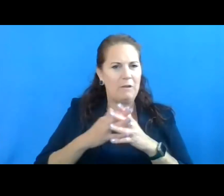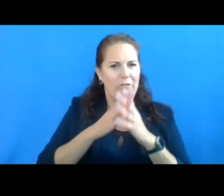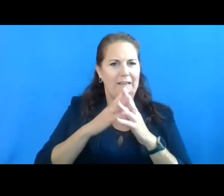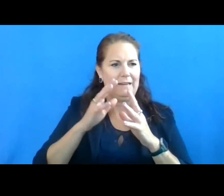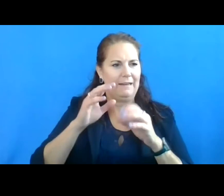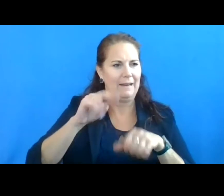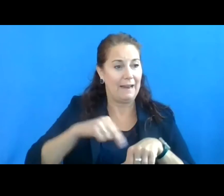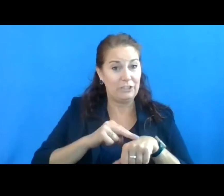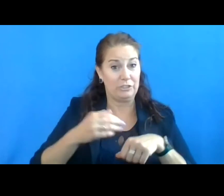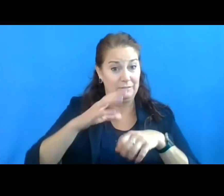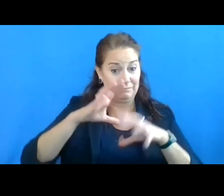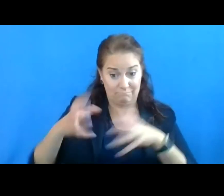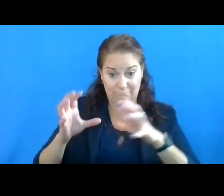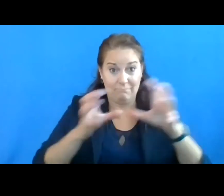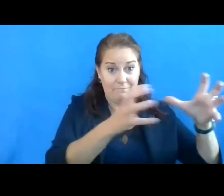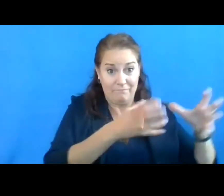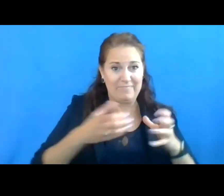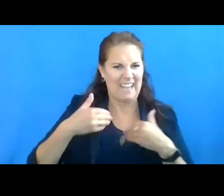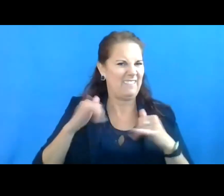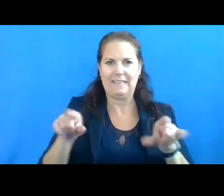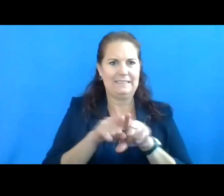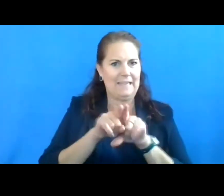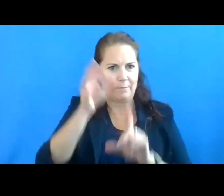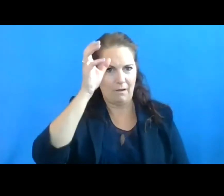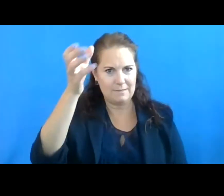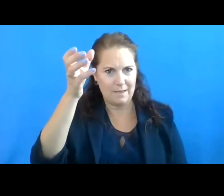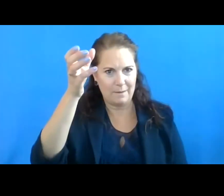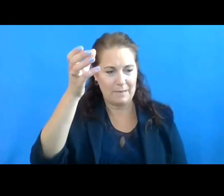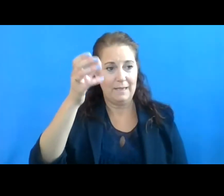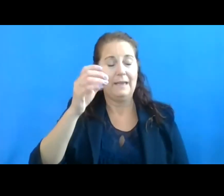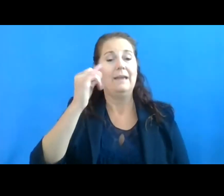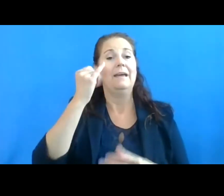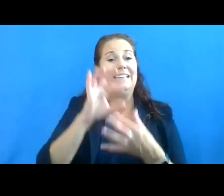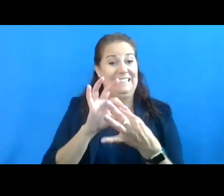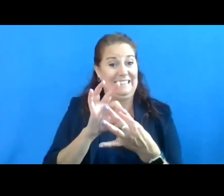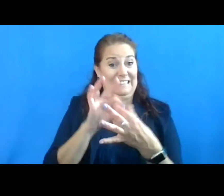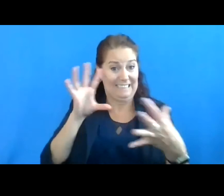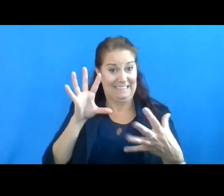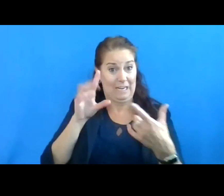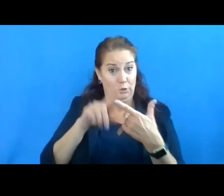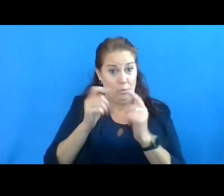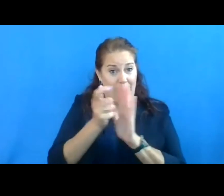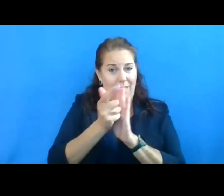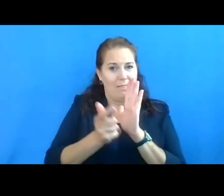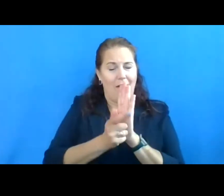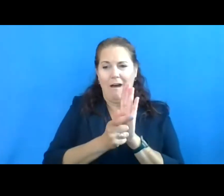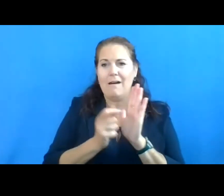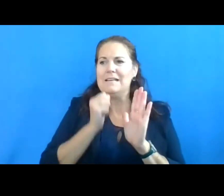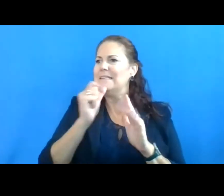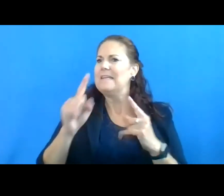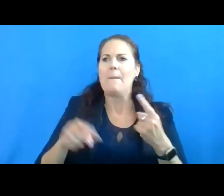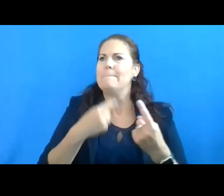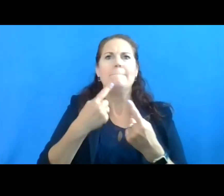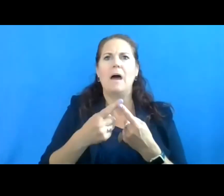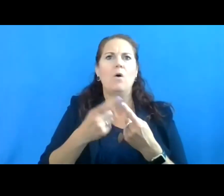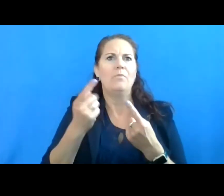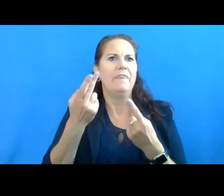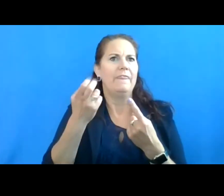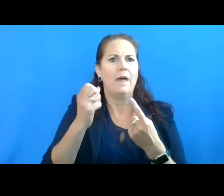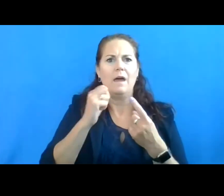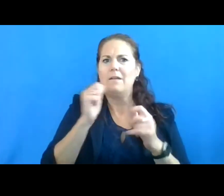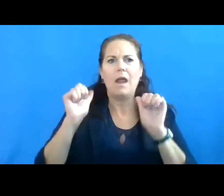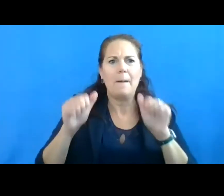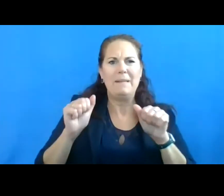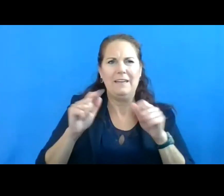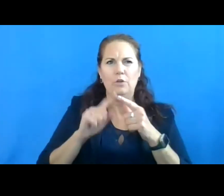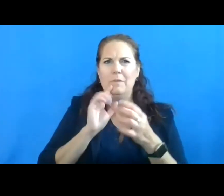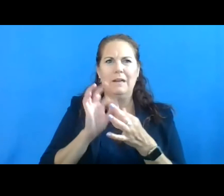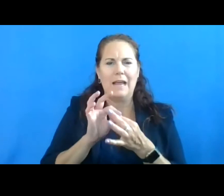And our disconnect to that law isn't about the impotency of it, it's about our collective